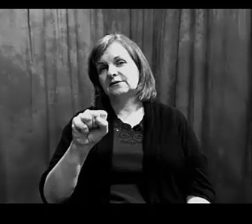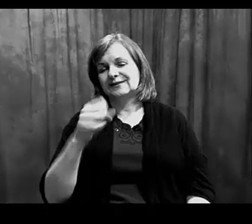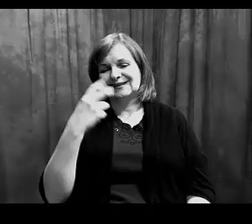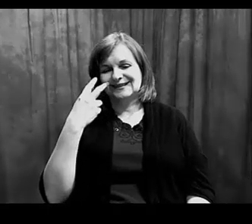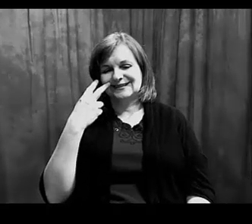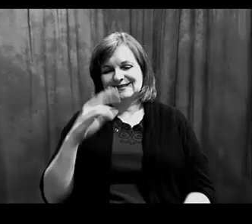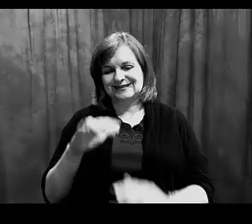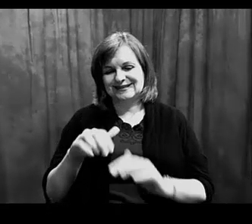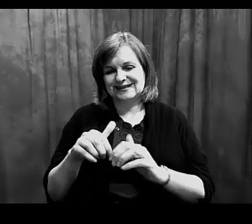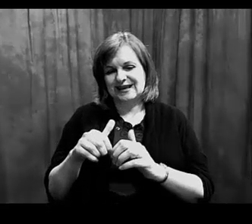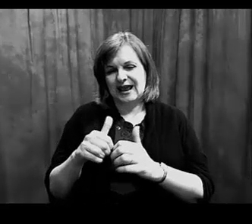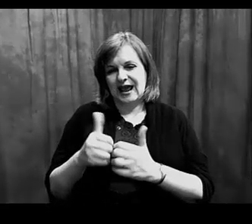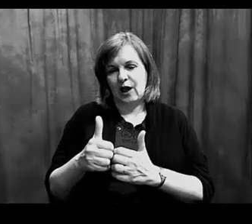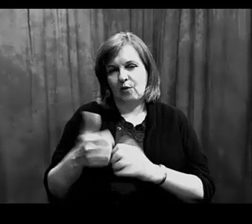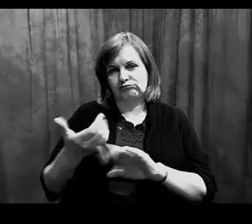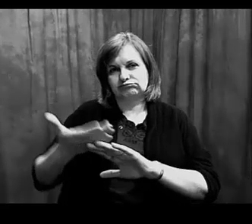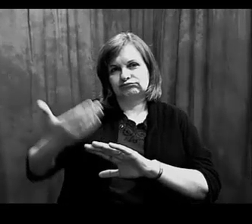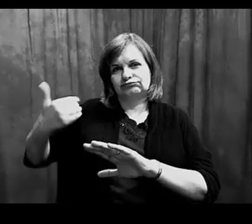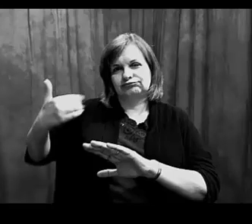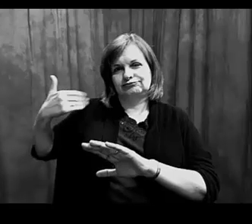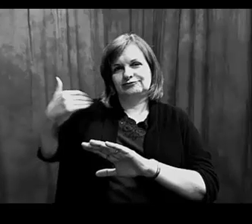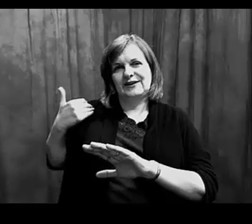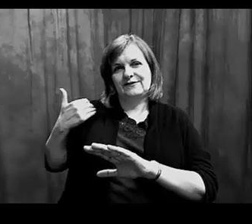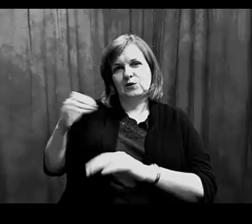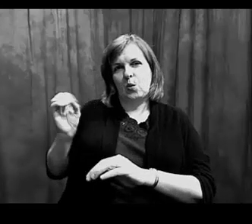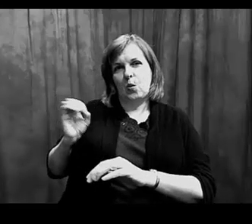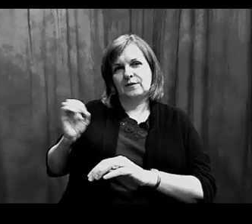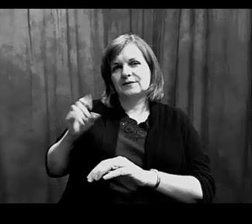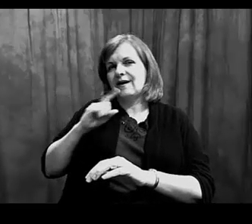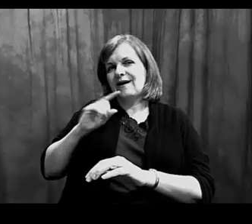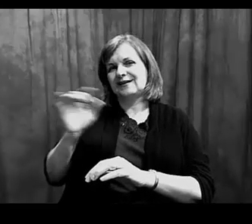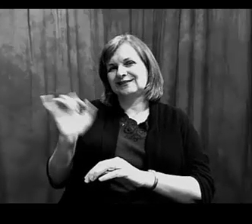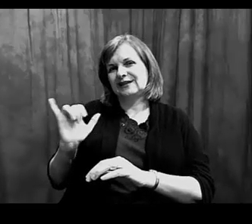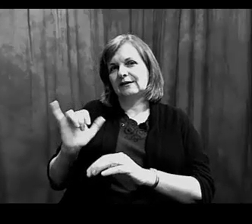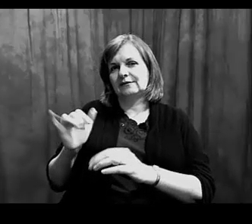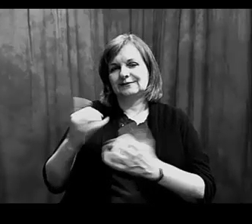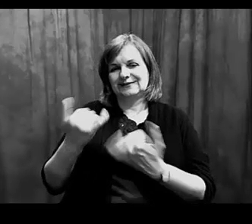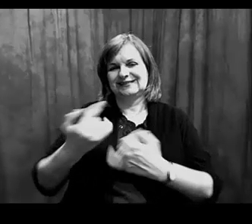because if we actually just looked at the domain eukarya all day long